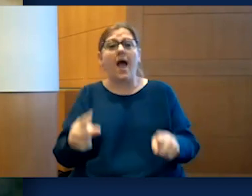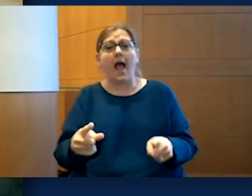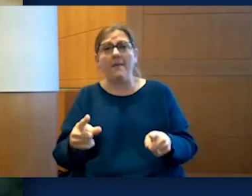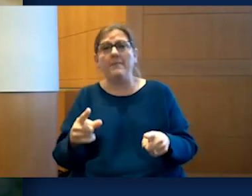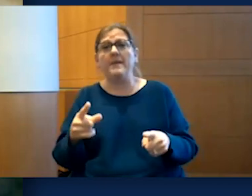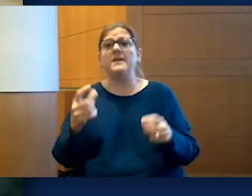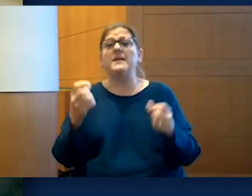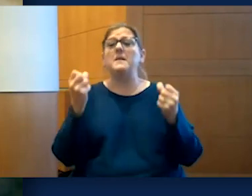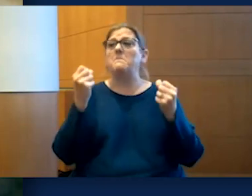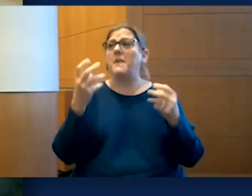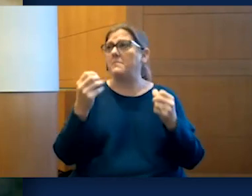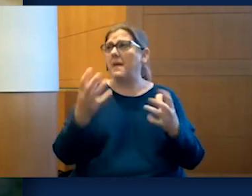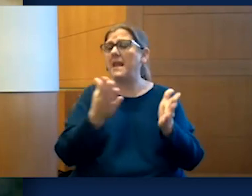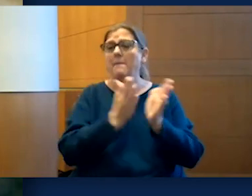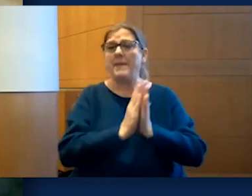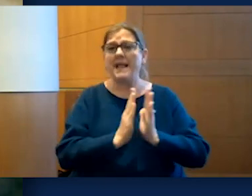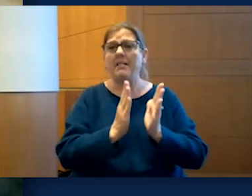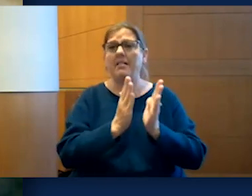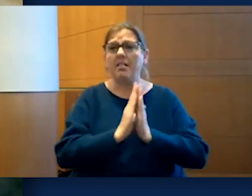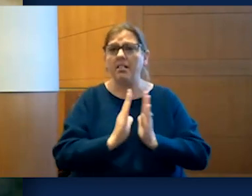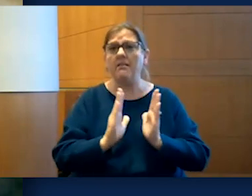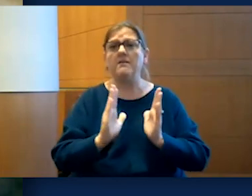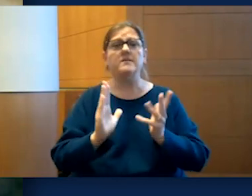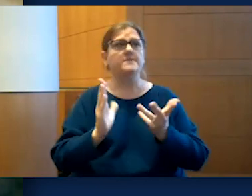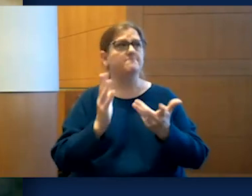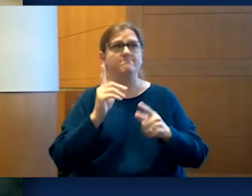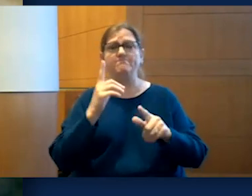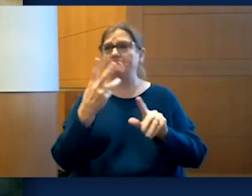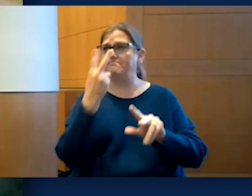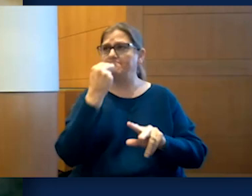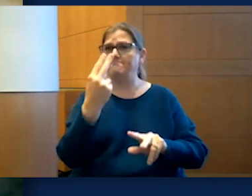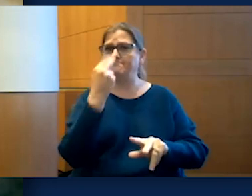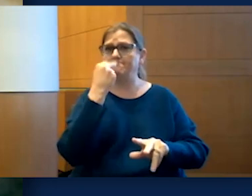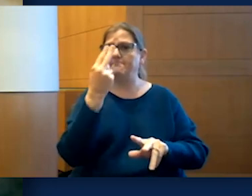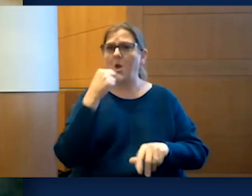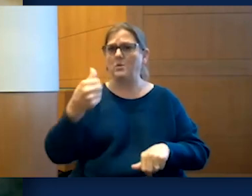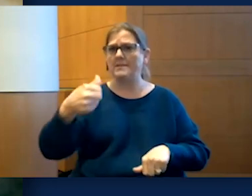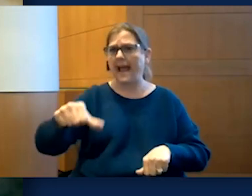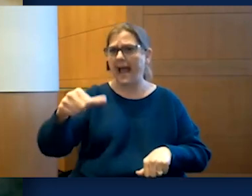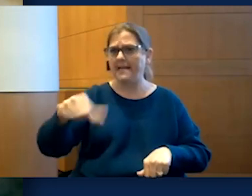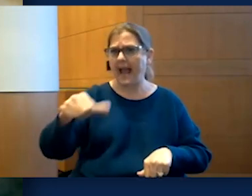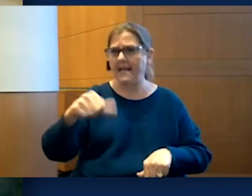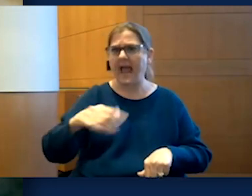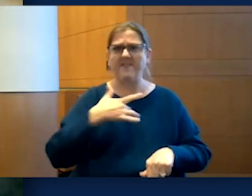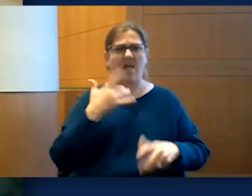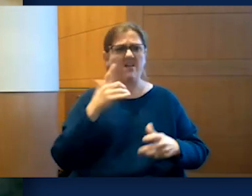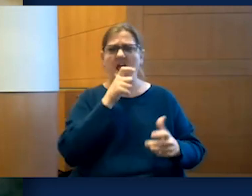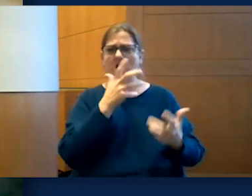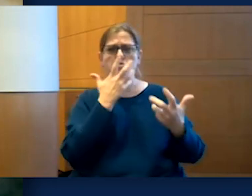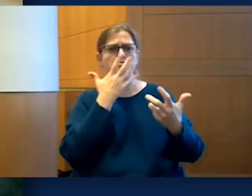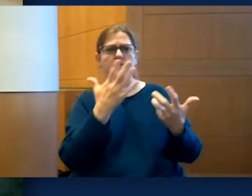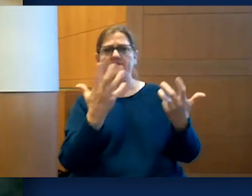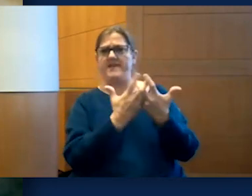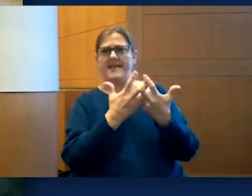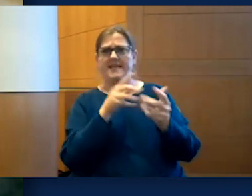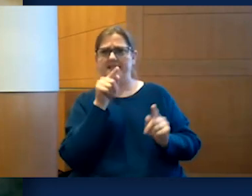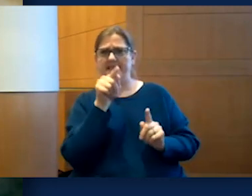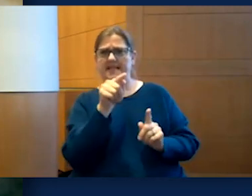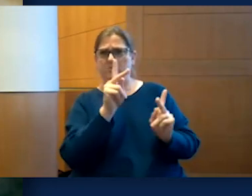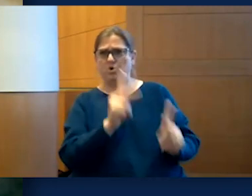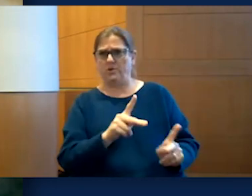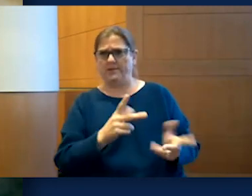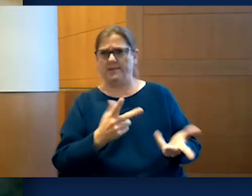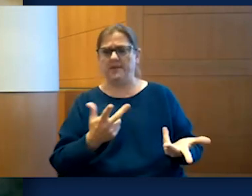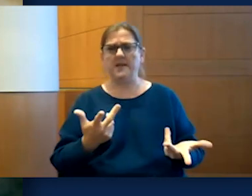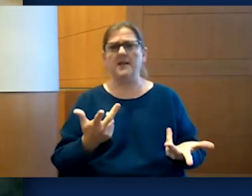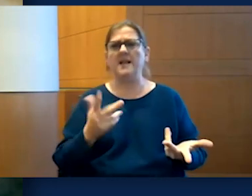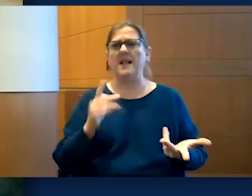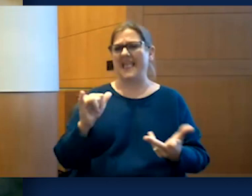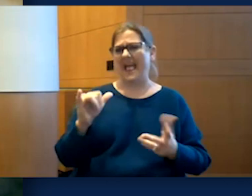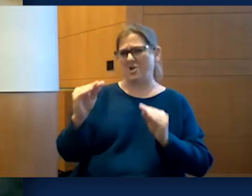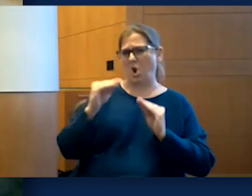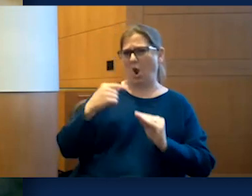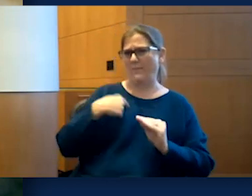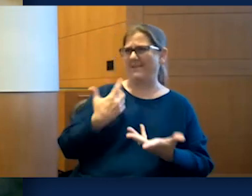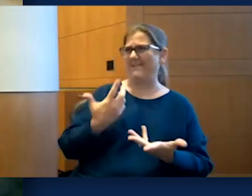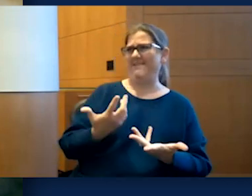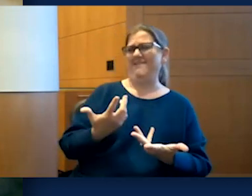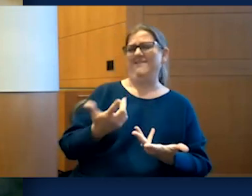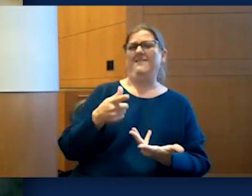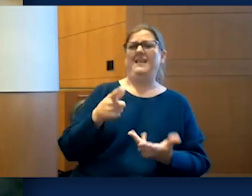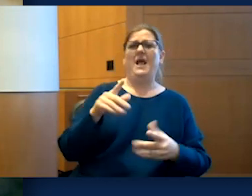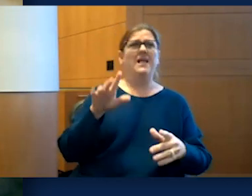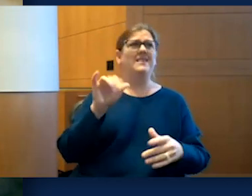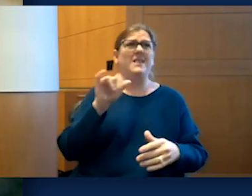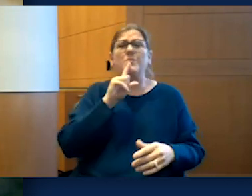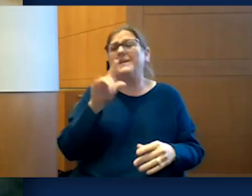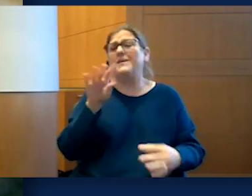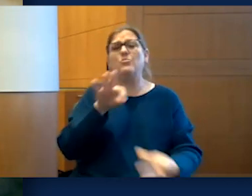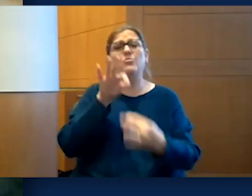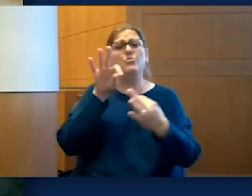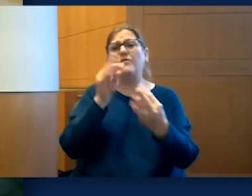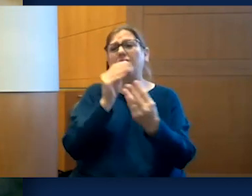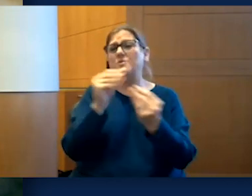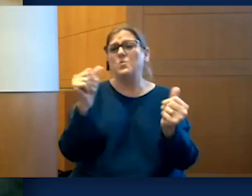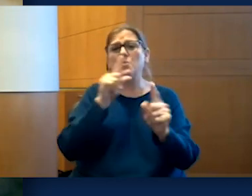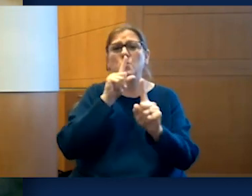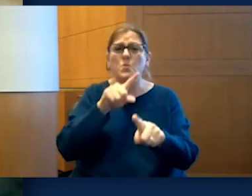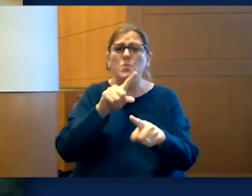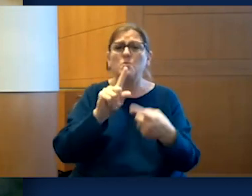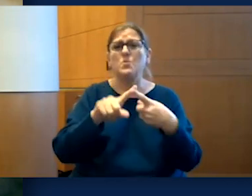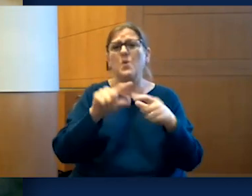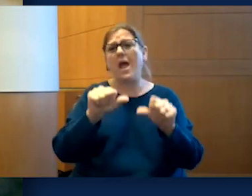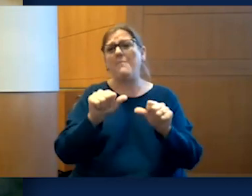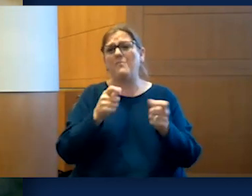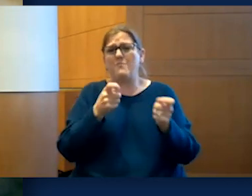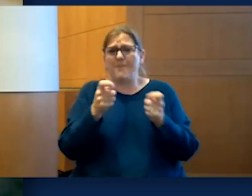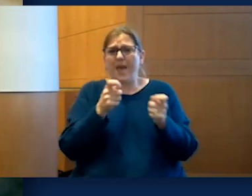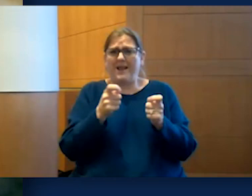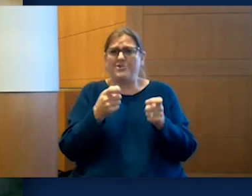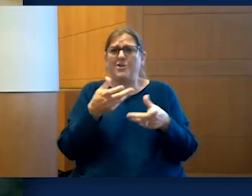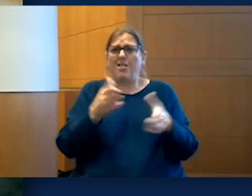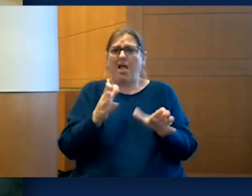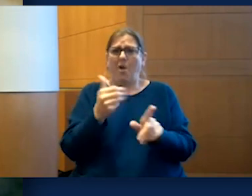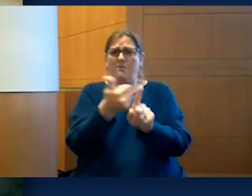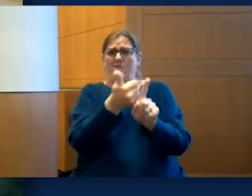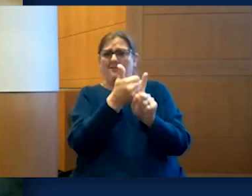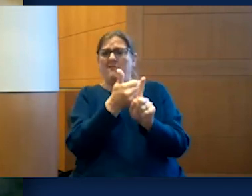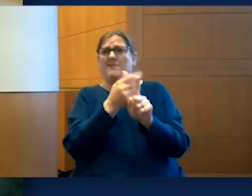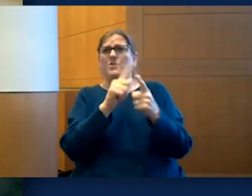And so as a result, there were multiple appeals, and we just could not get it because they felt it was not really suitable for this individual. It kind of shocked me. This would have been a perfect solution, to be able to manage and allow the individual to better self-manage diabetes through the use of a continuous glucose monitor.